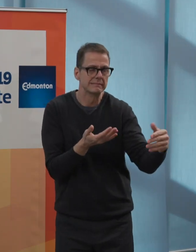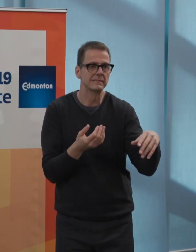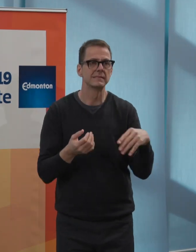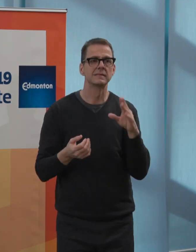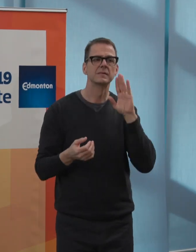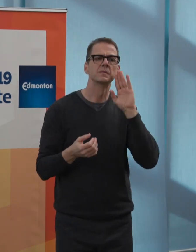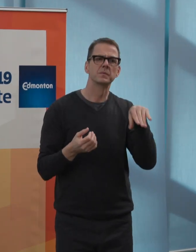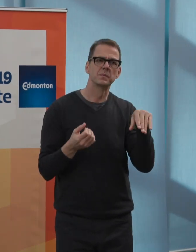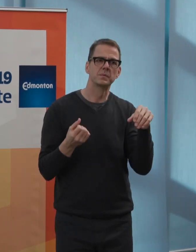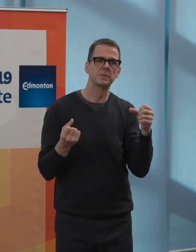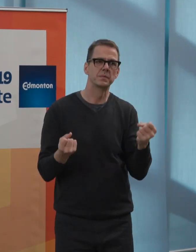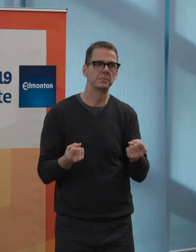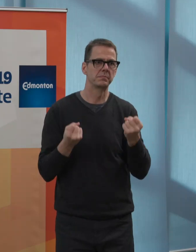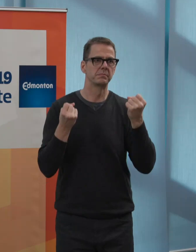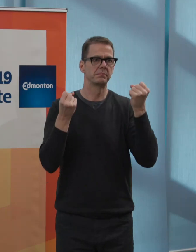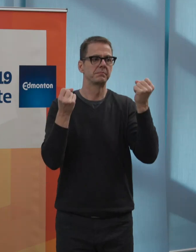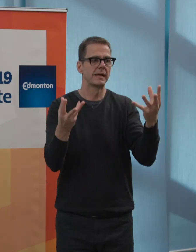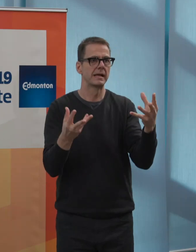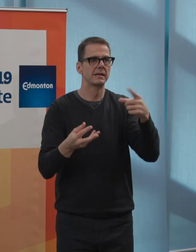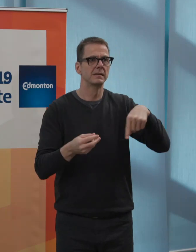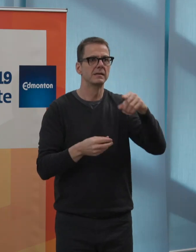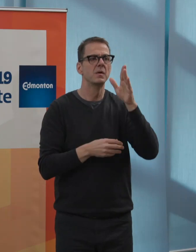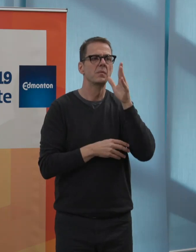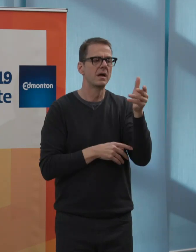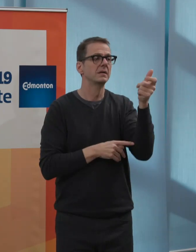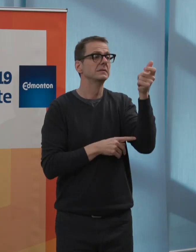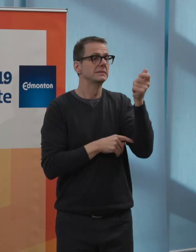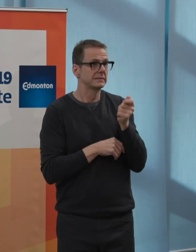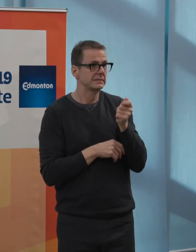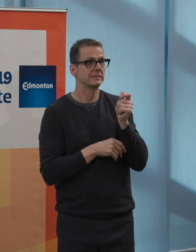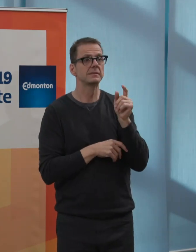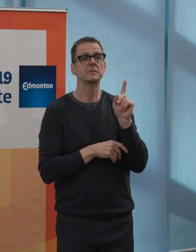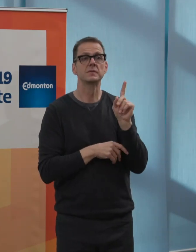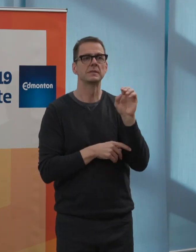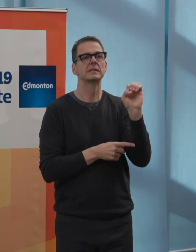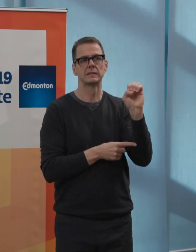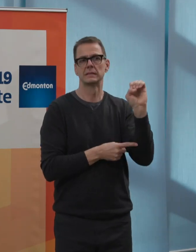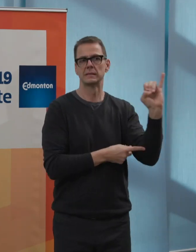able to leverage this assistance from the other orders of government the city